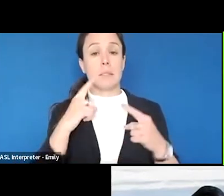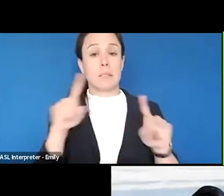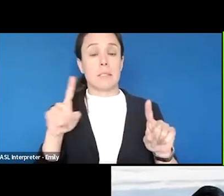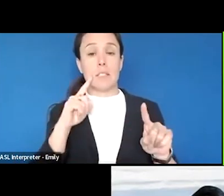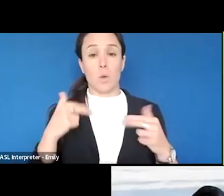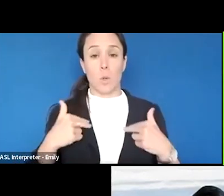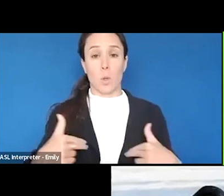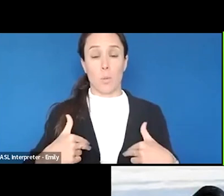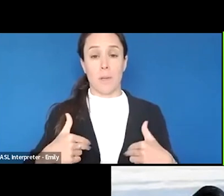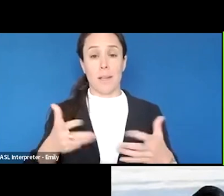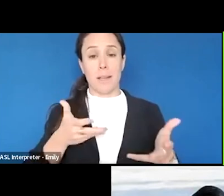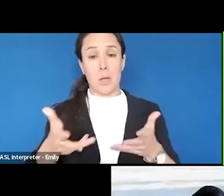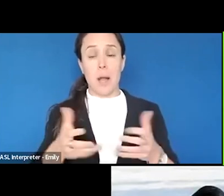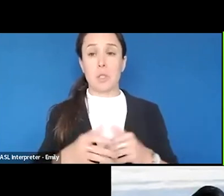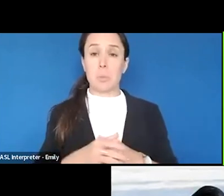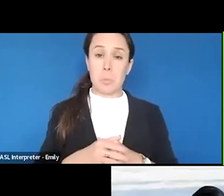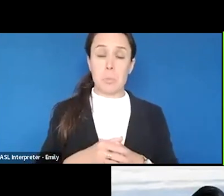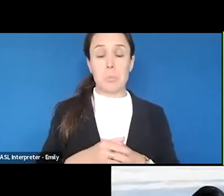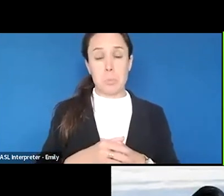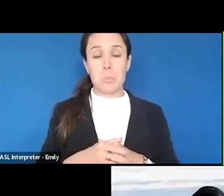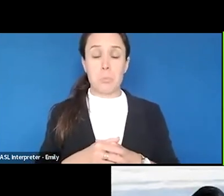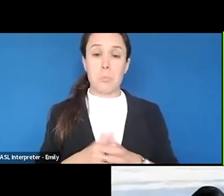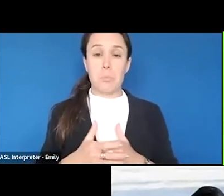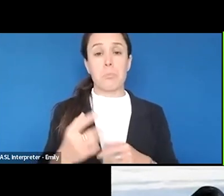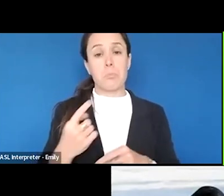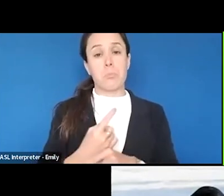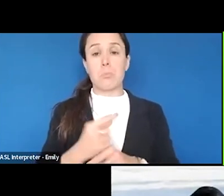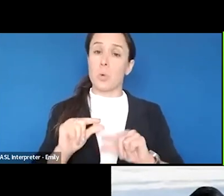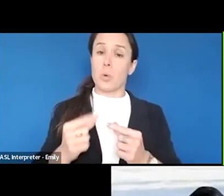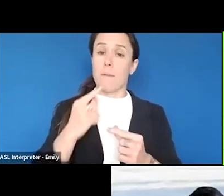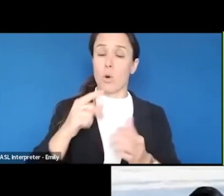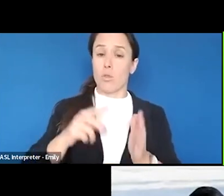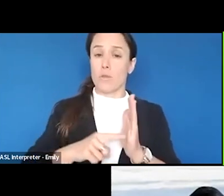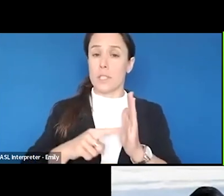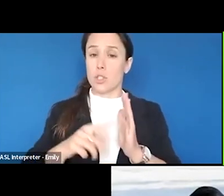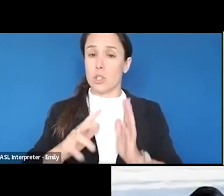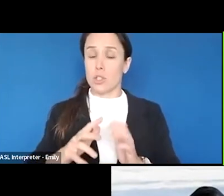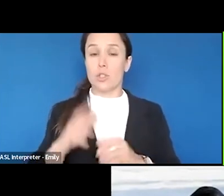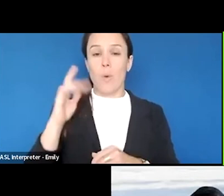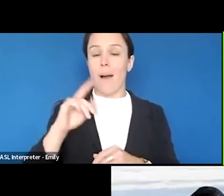it's a modest group of -- of researchers, has been because they're evidence-based results,